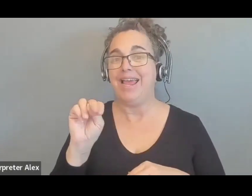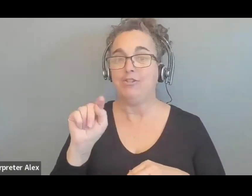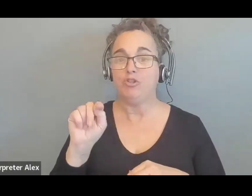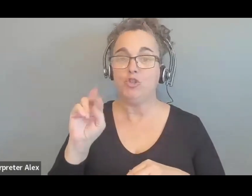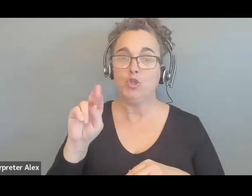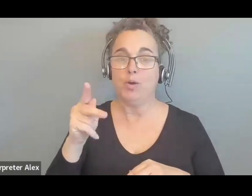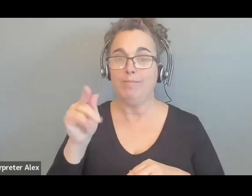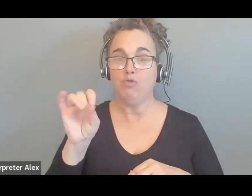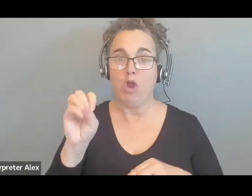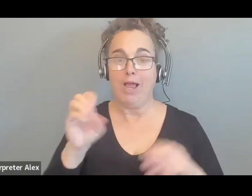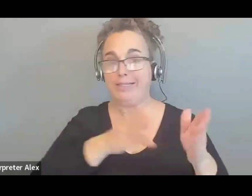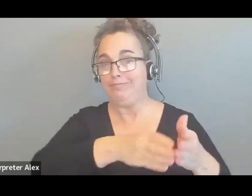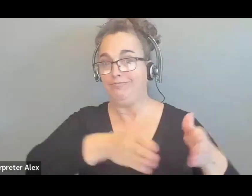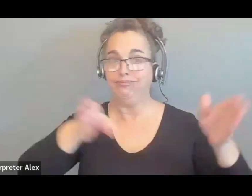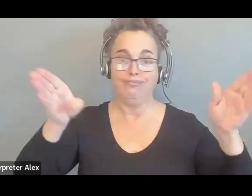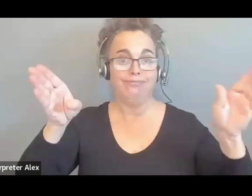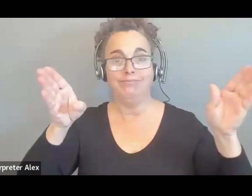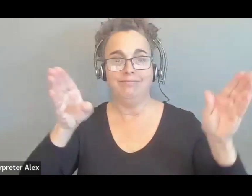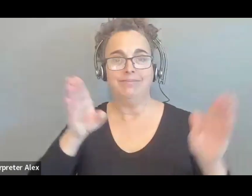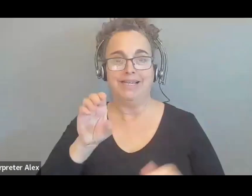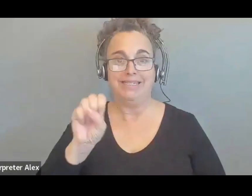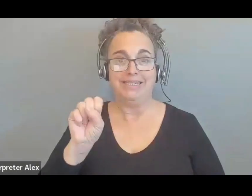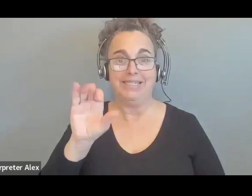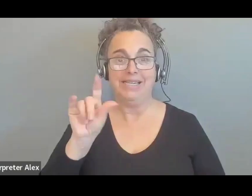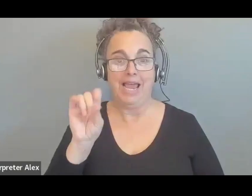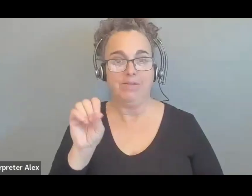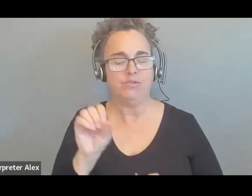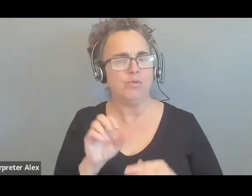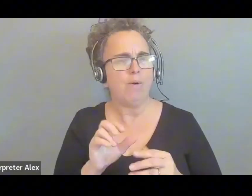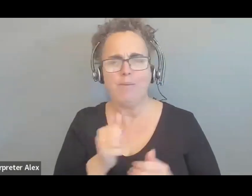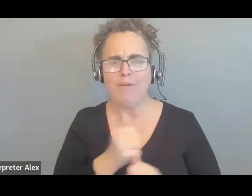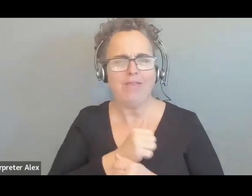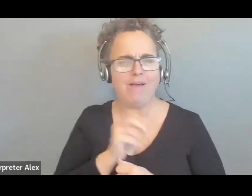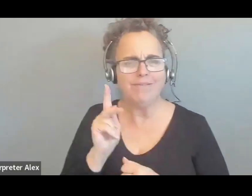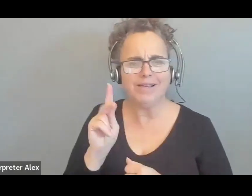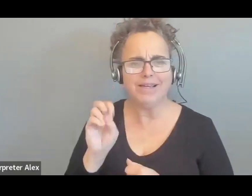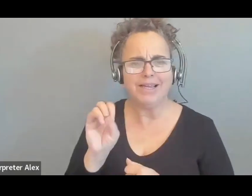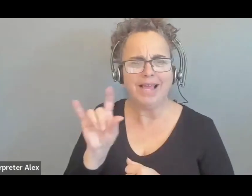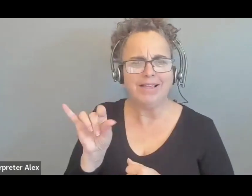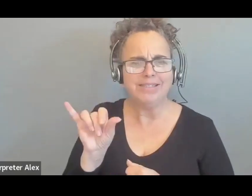So Kelsey I'd love to get your take and learn more about you.